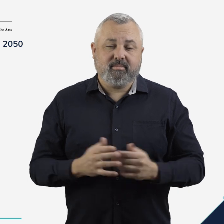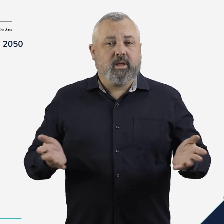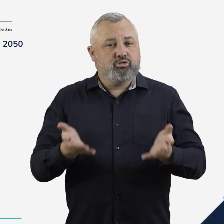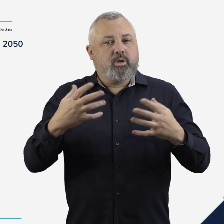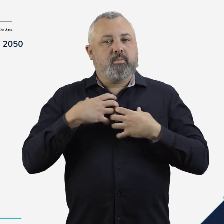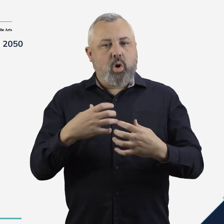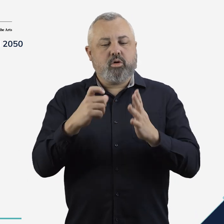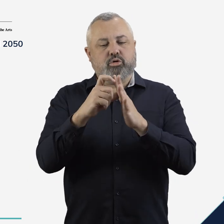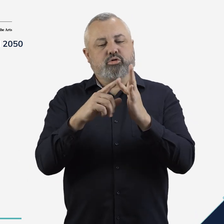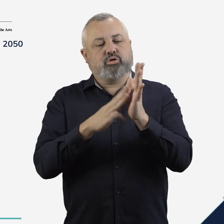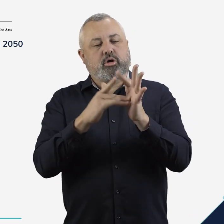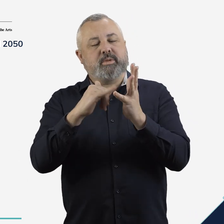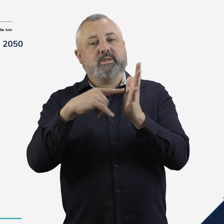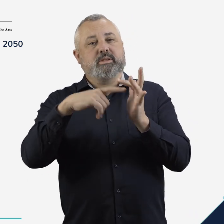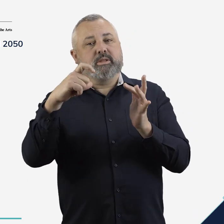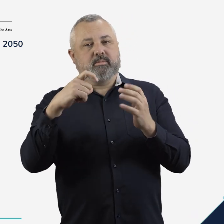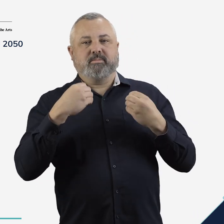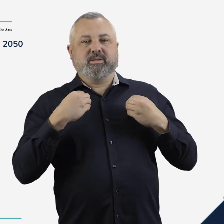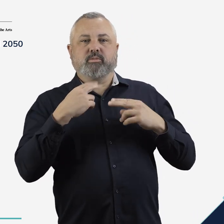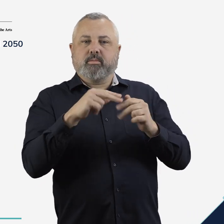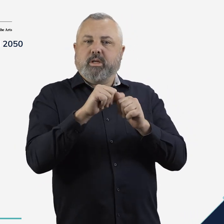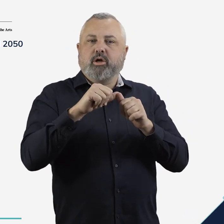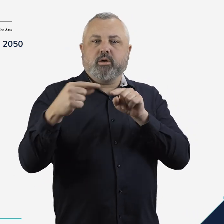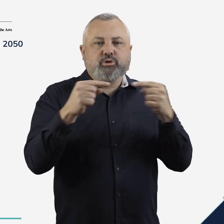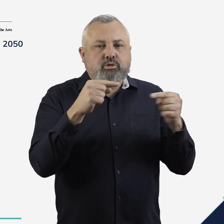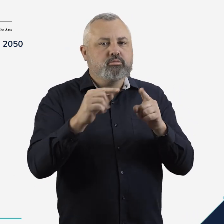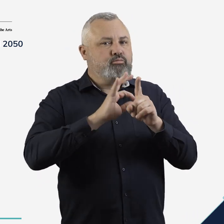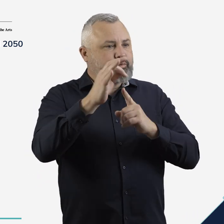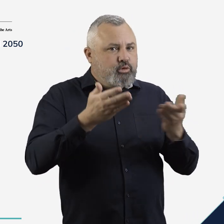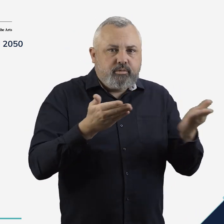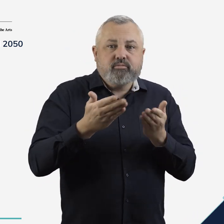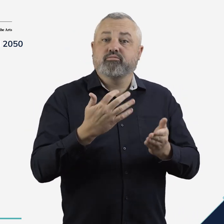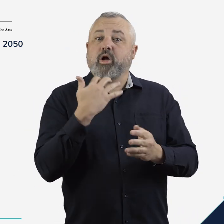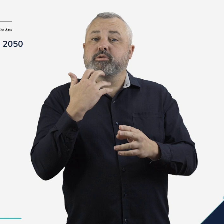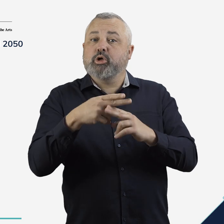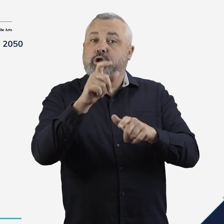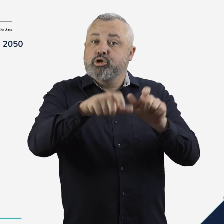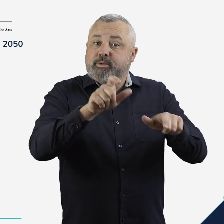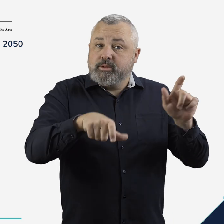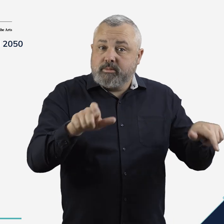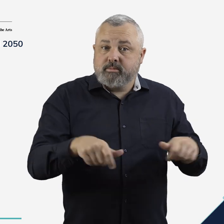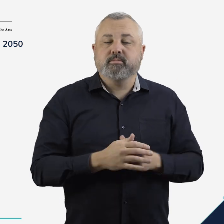Promote competition in the domestic airline sector – delivering better services and prices for consumers.